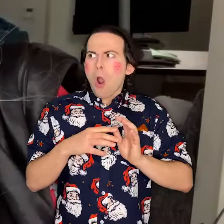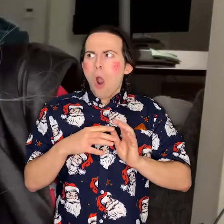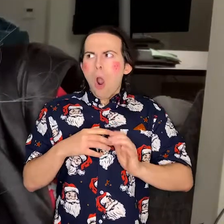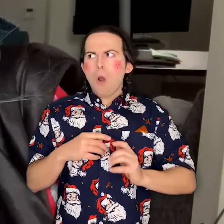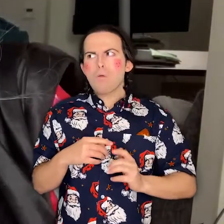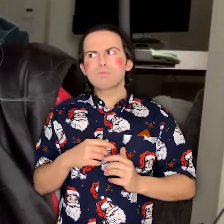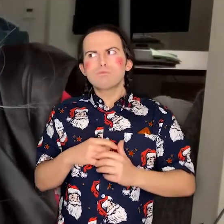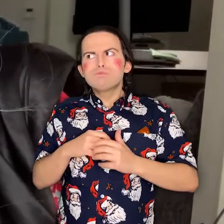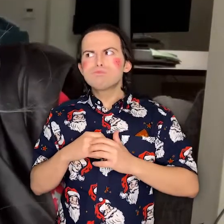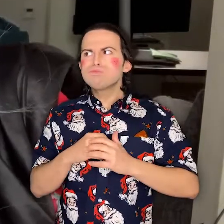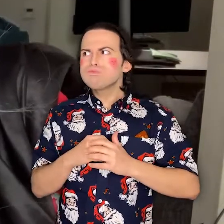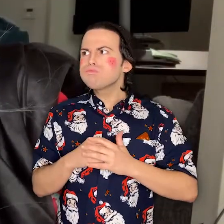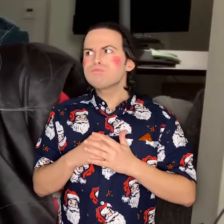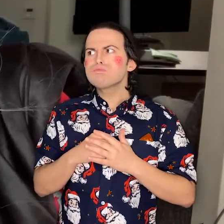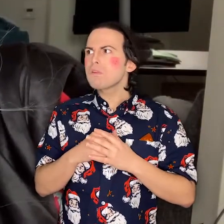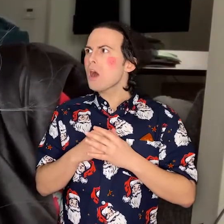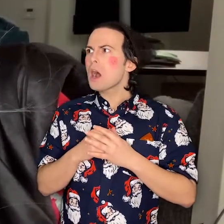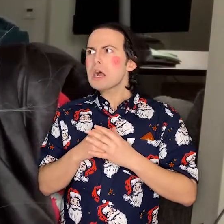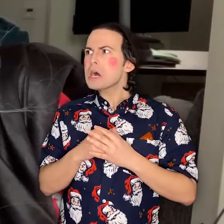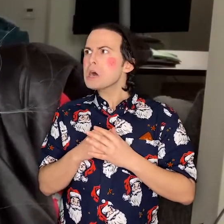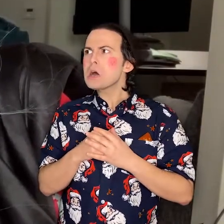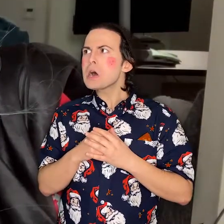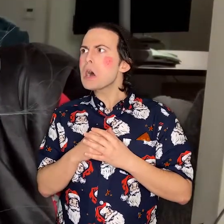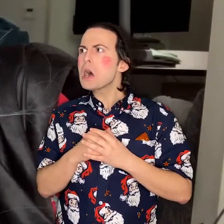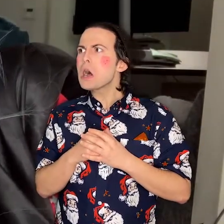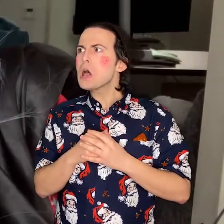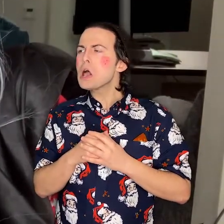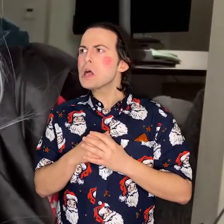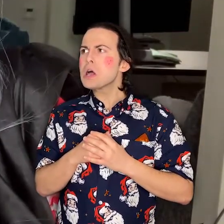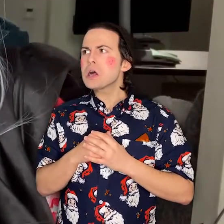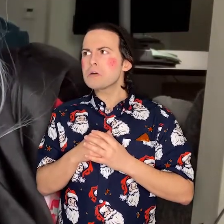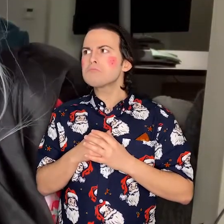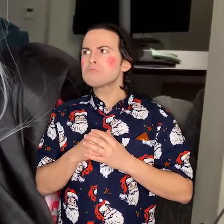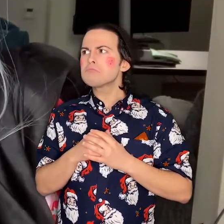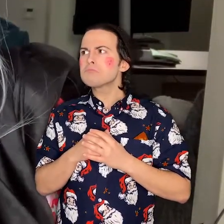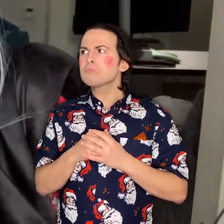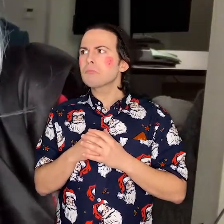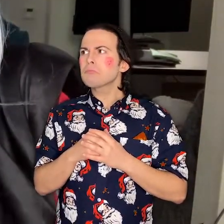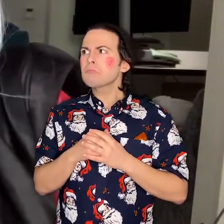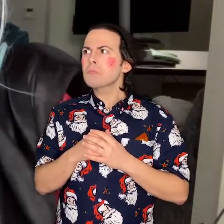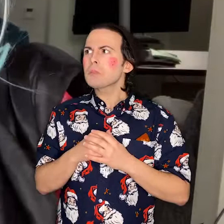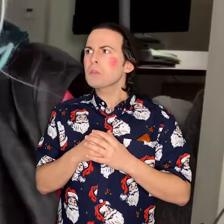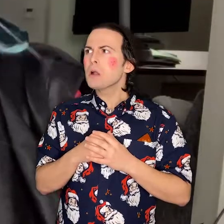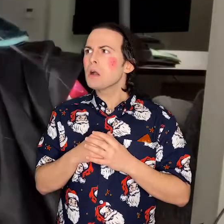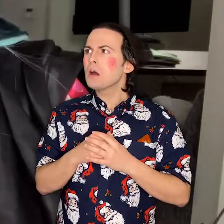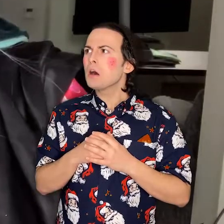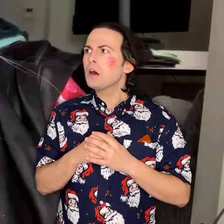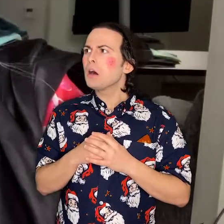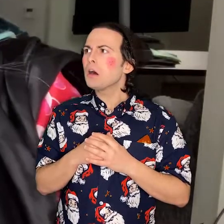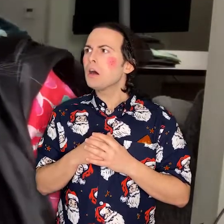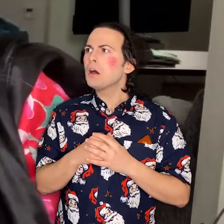the easel. Needless to say, it was a red card for her him and that was me dusting off my